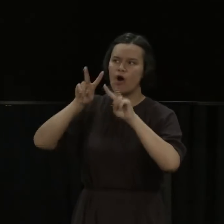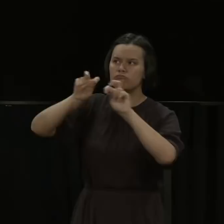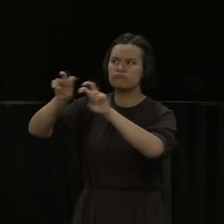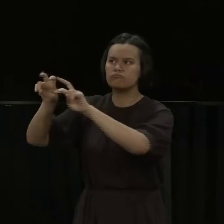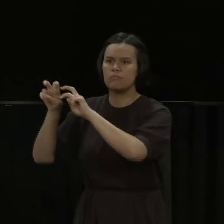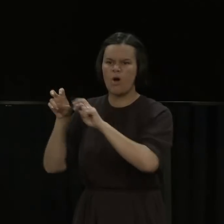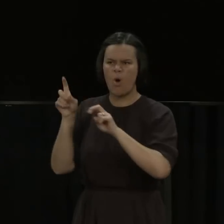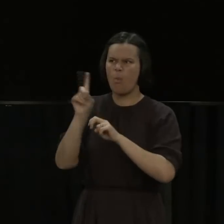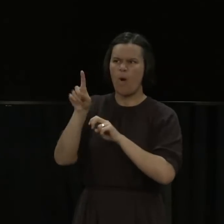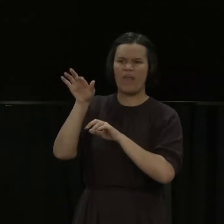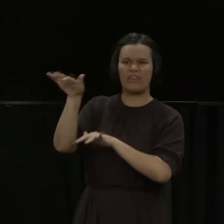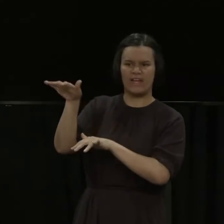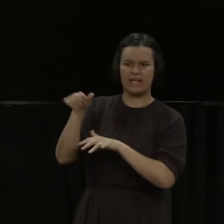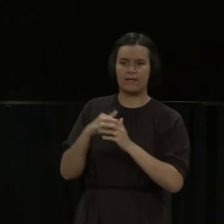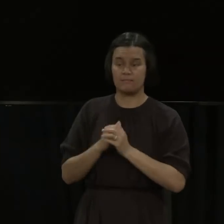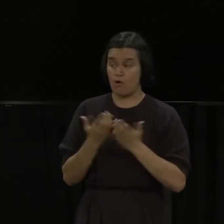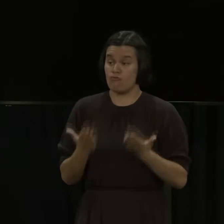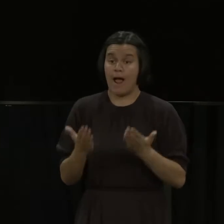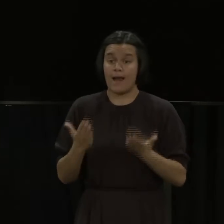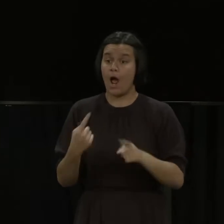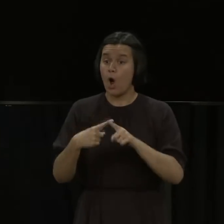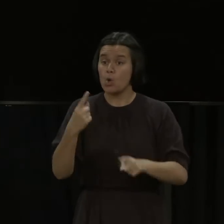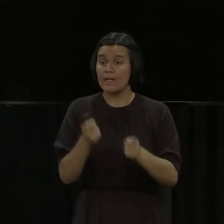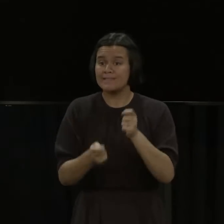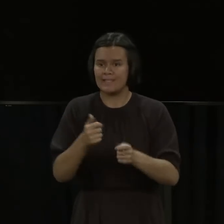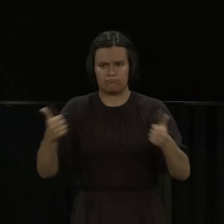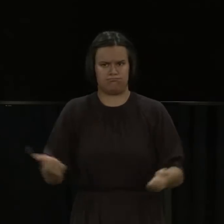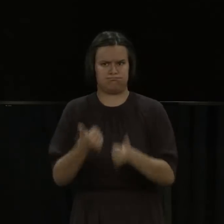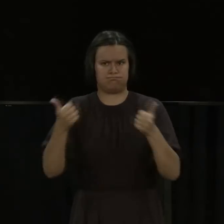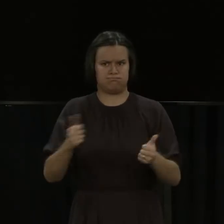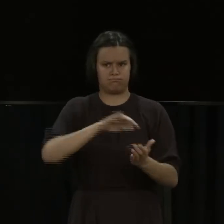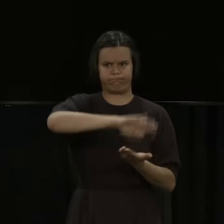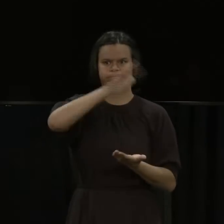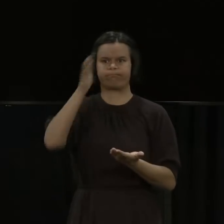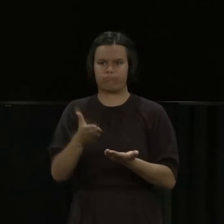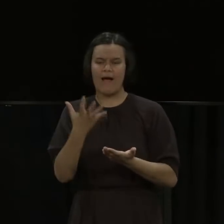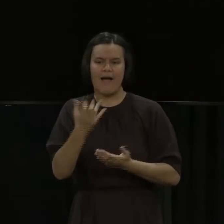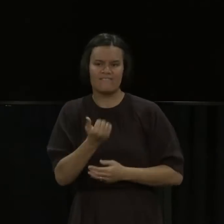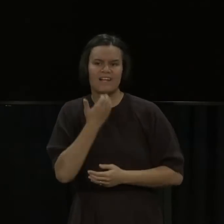types of test, and people are still applying for that.